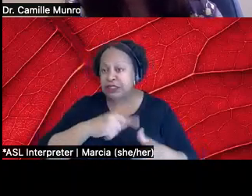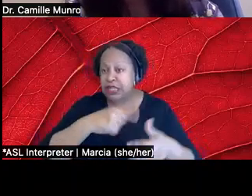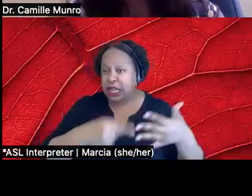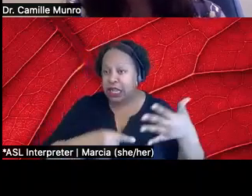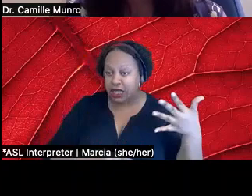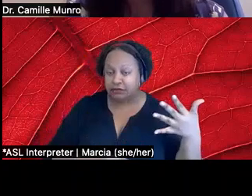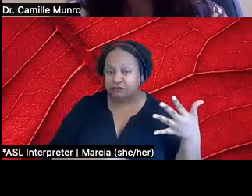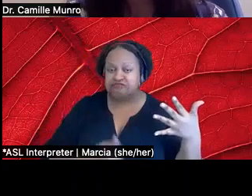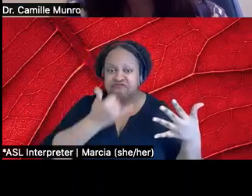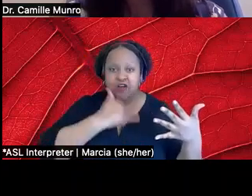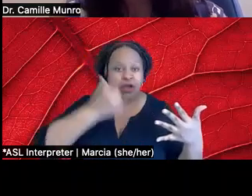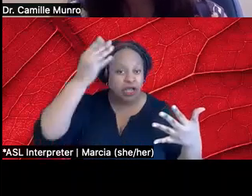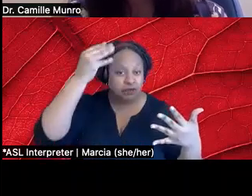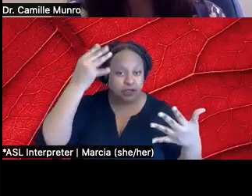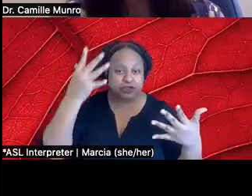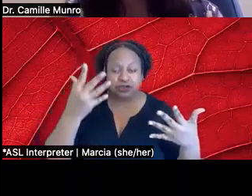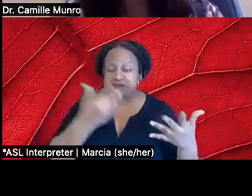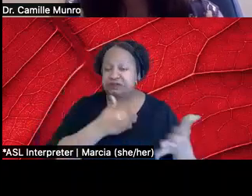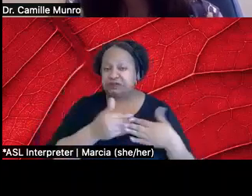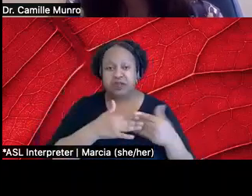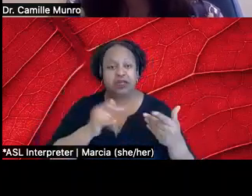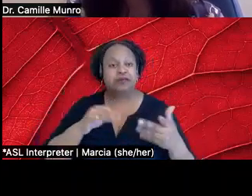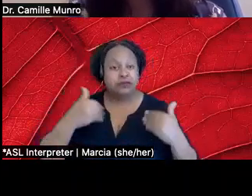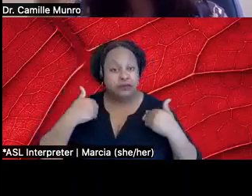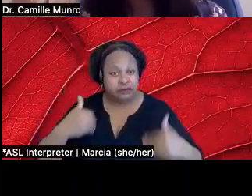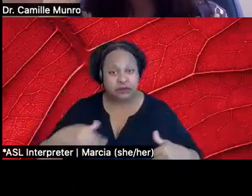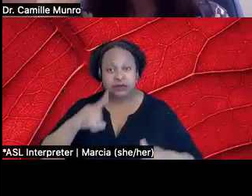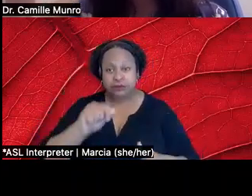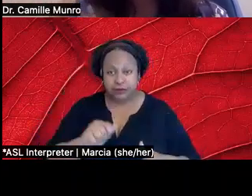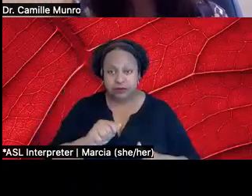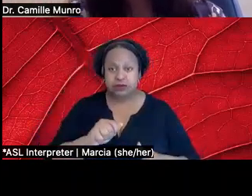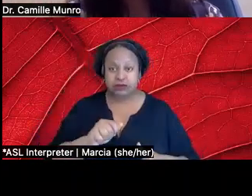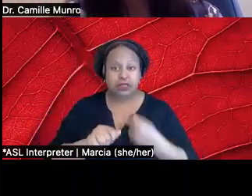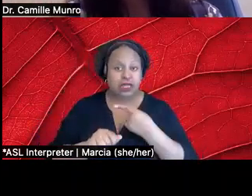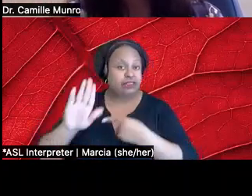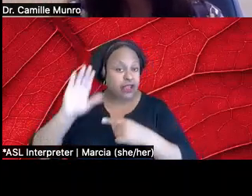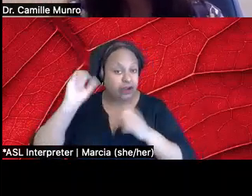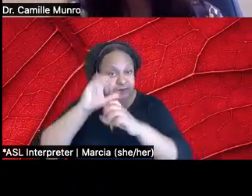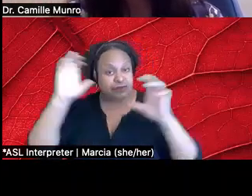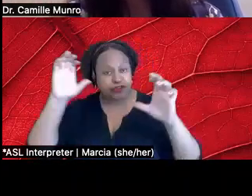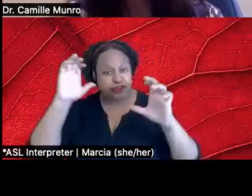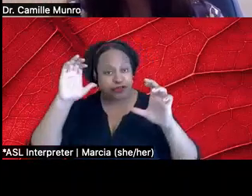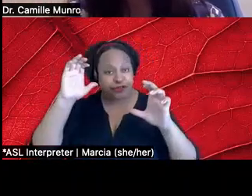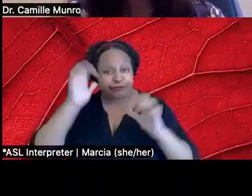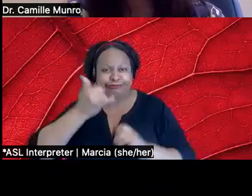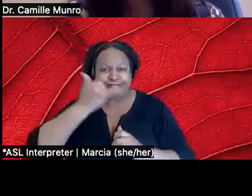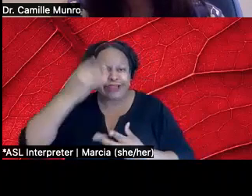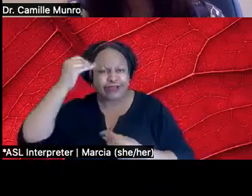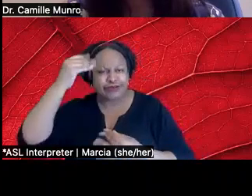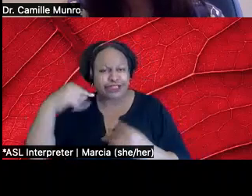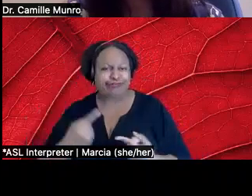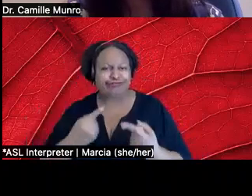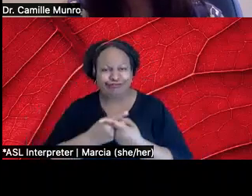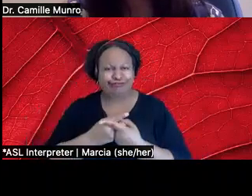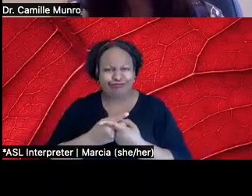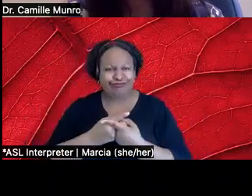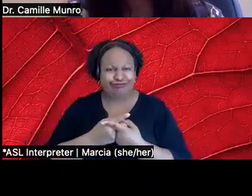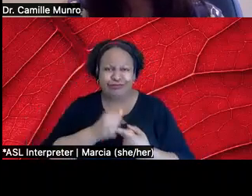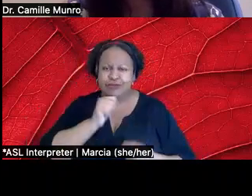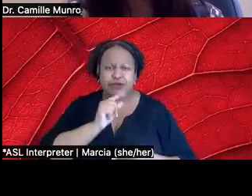Whether they're physical or you know, what they vision in their head is not is not necessarily not necessarily reality.